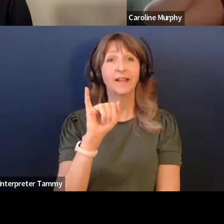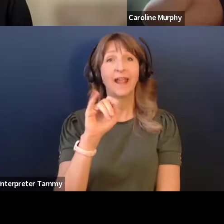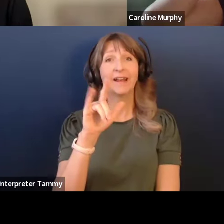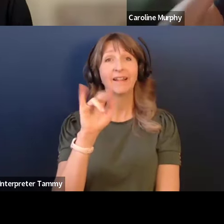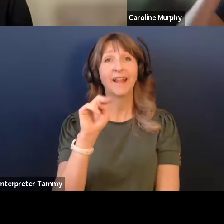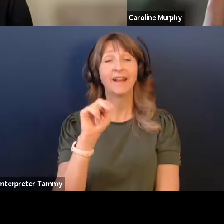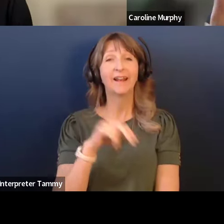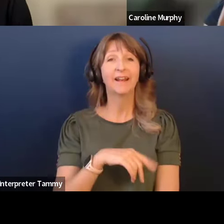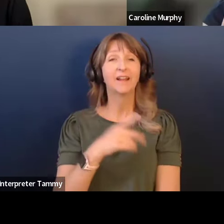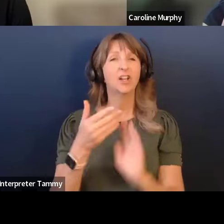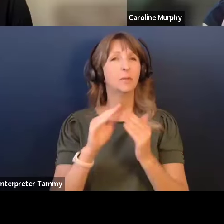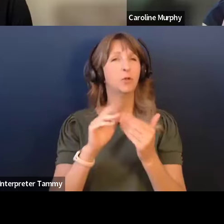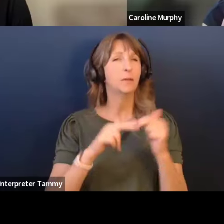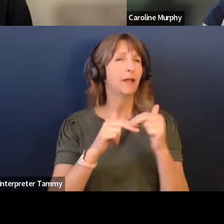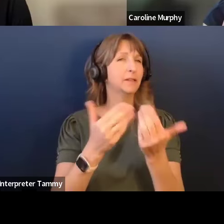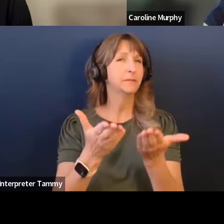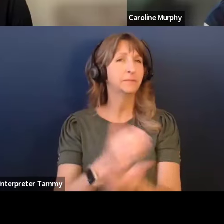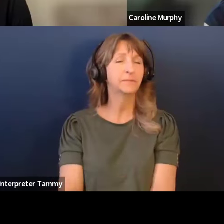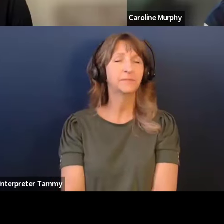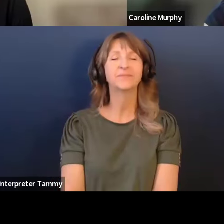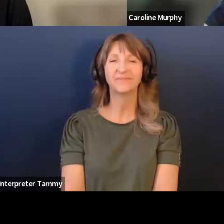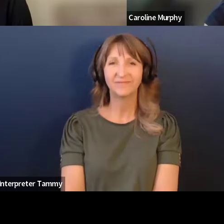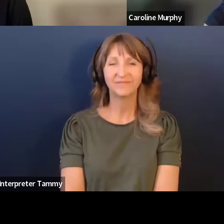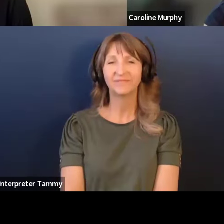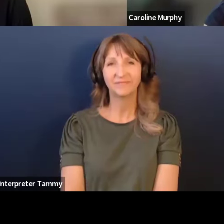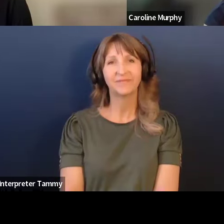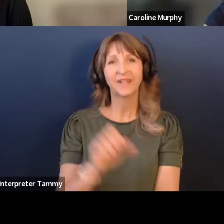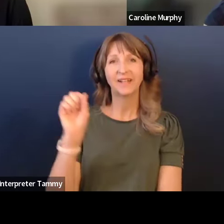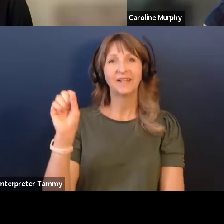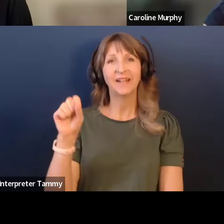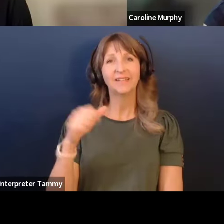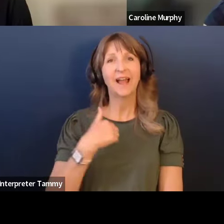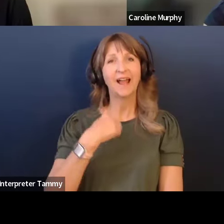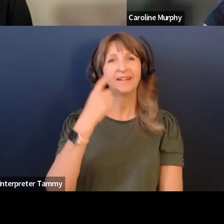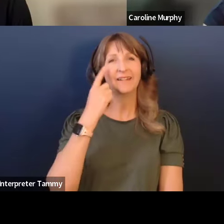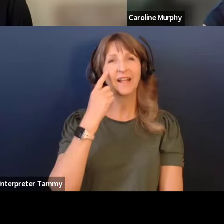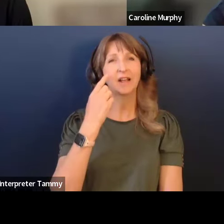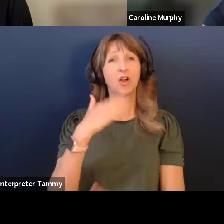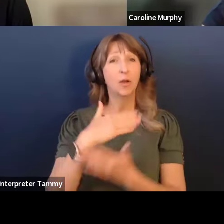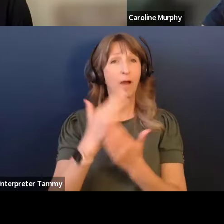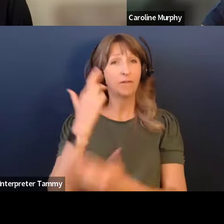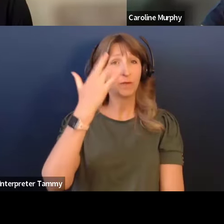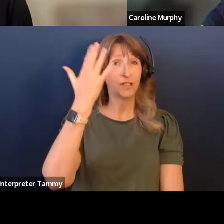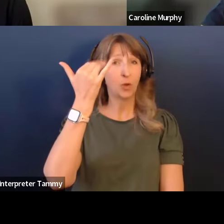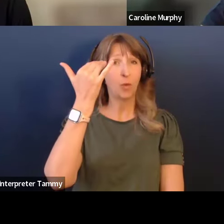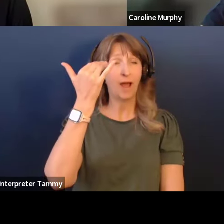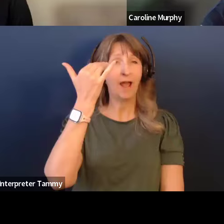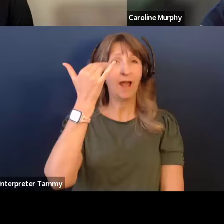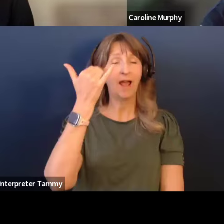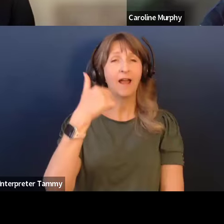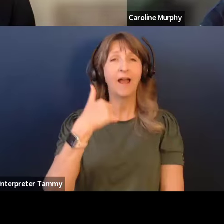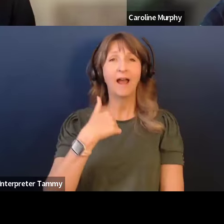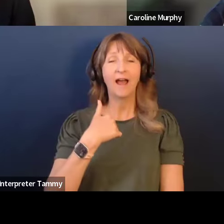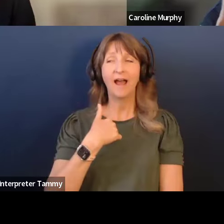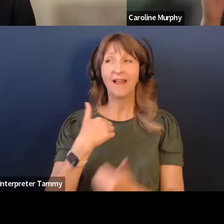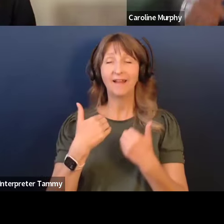Yes, I will say part of the reason why I had so many pitfalls and difficult experiences at